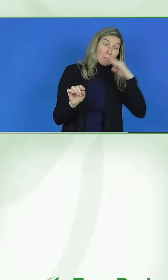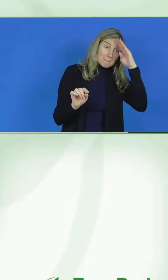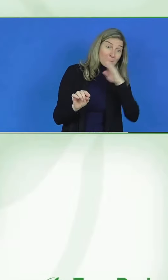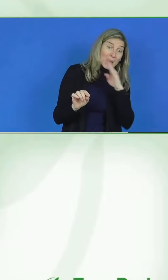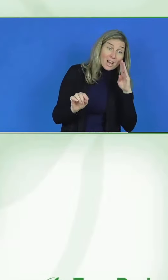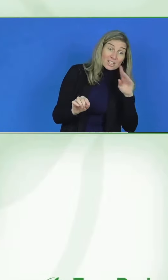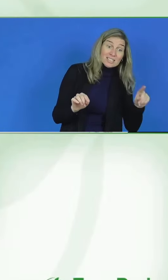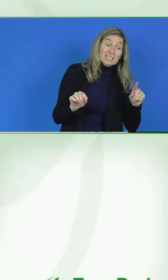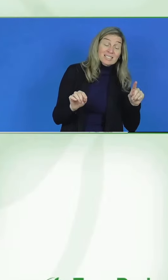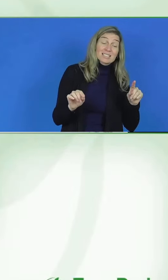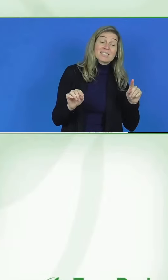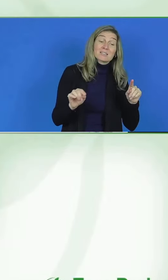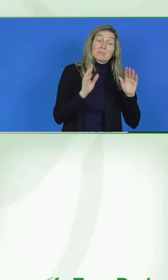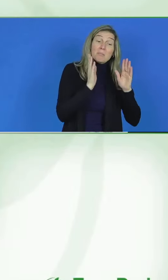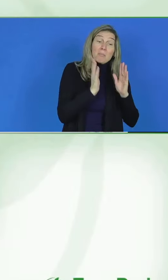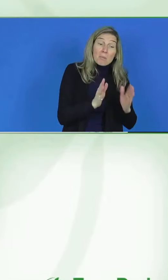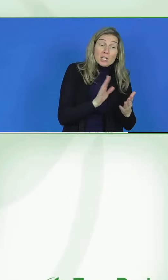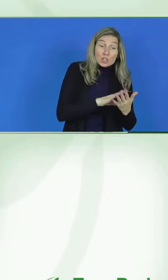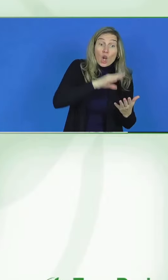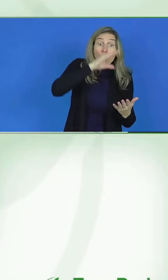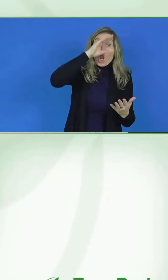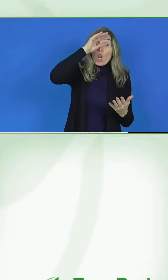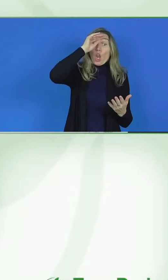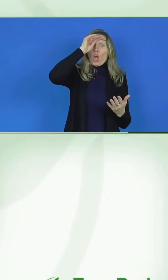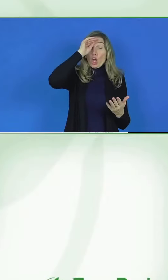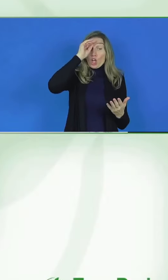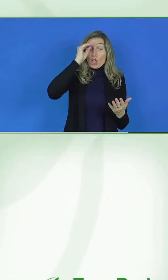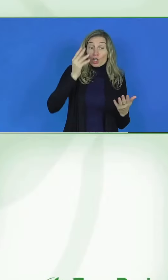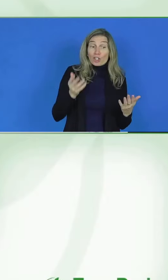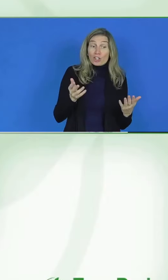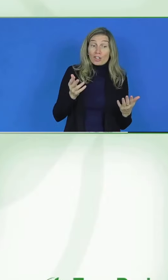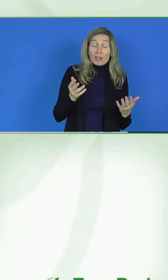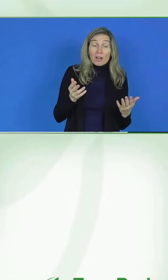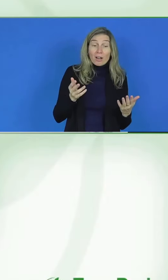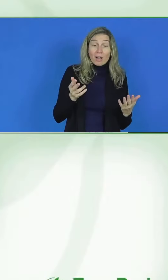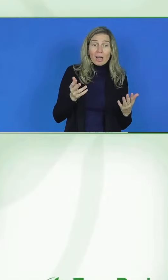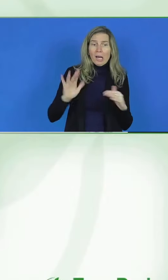We are not born often with an understanding of how we can support